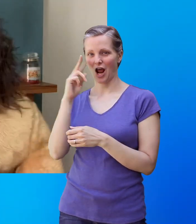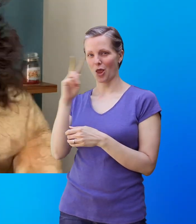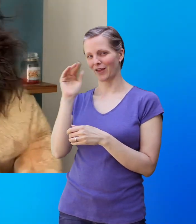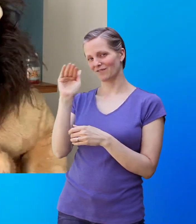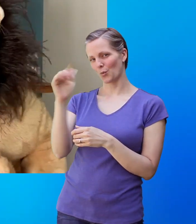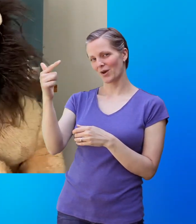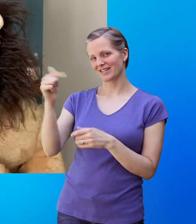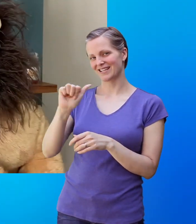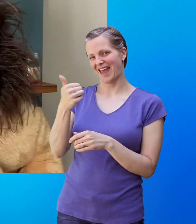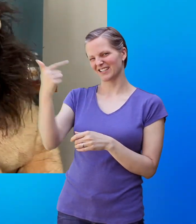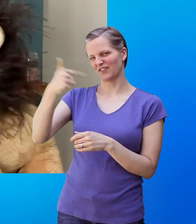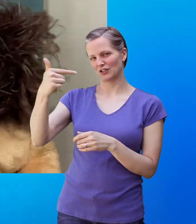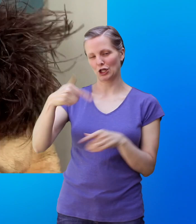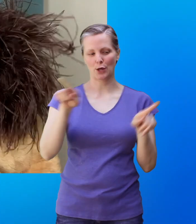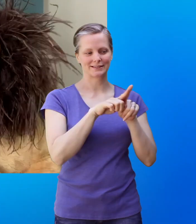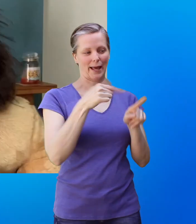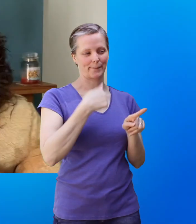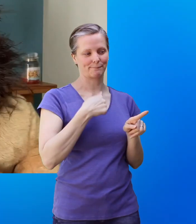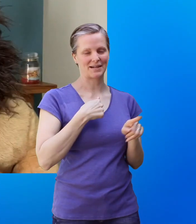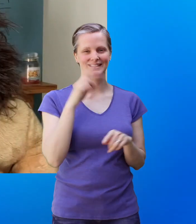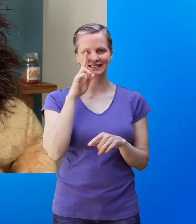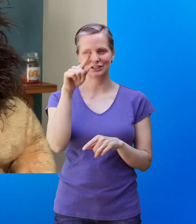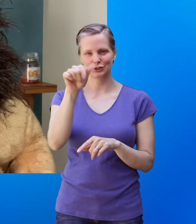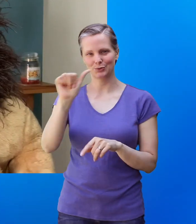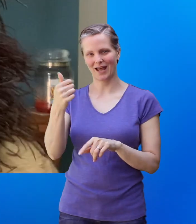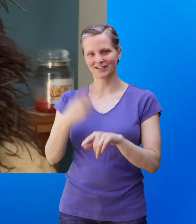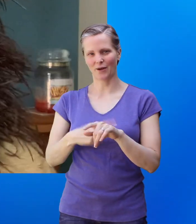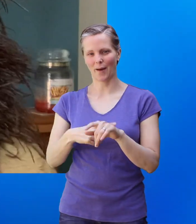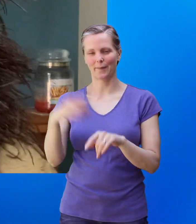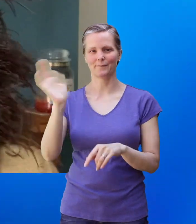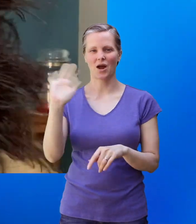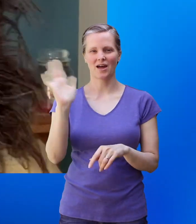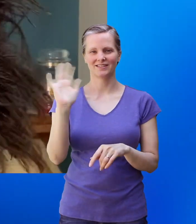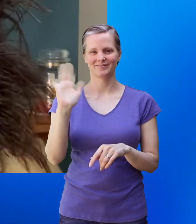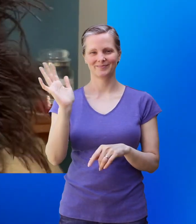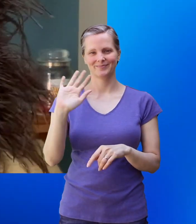So am I see you next time. Bye!